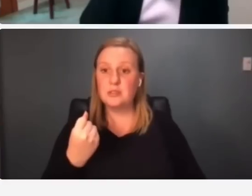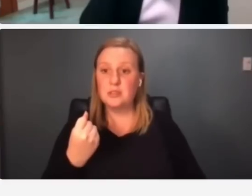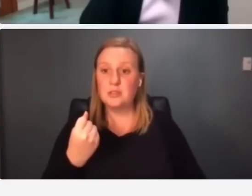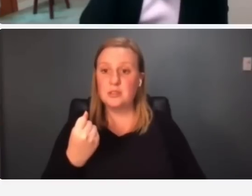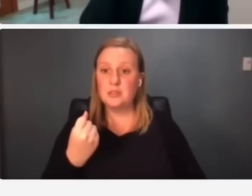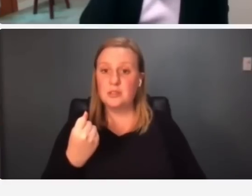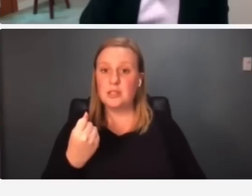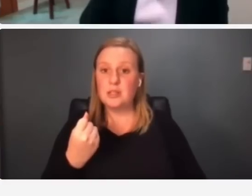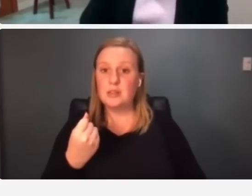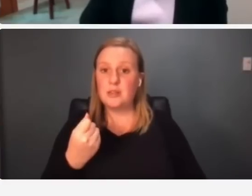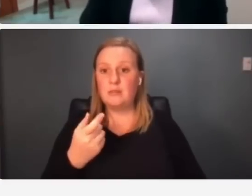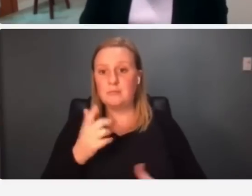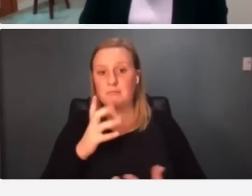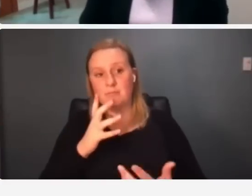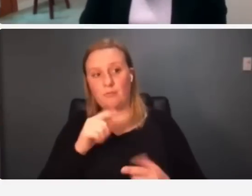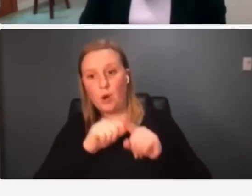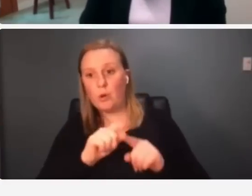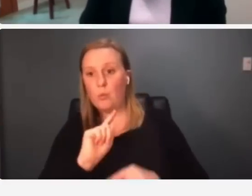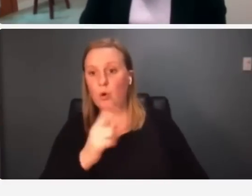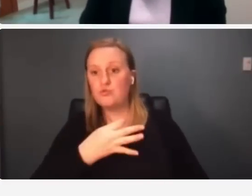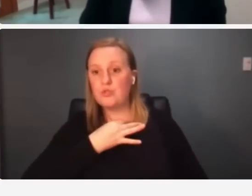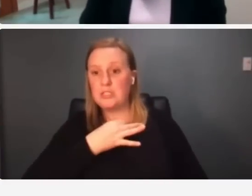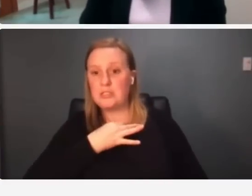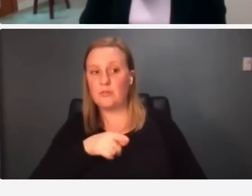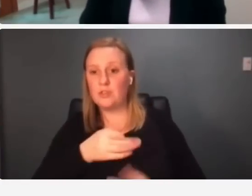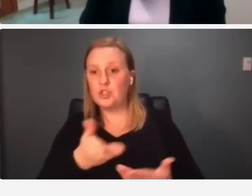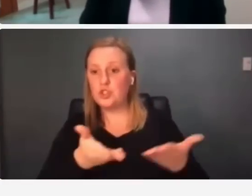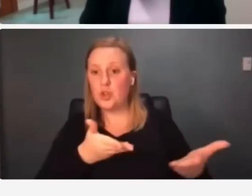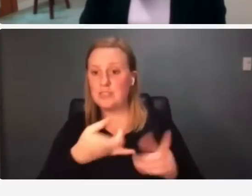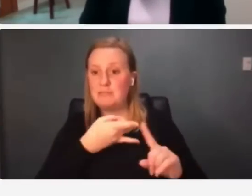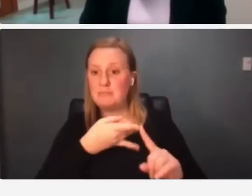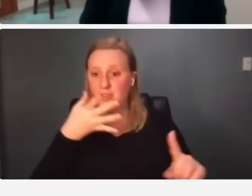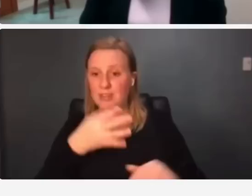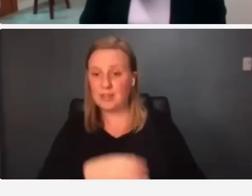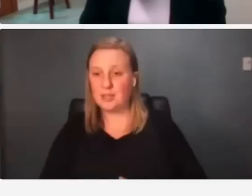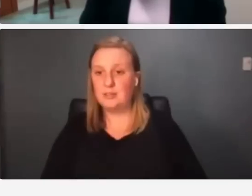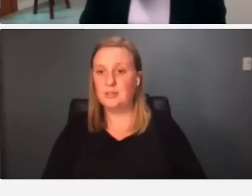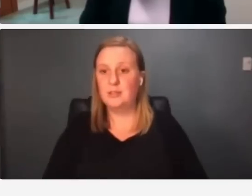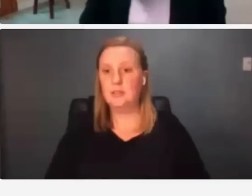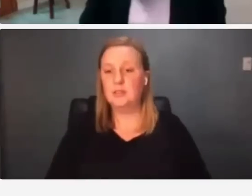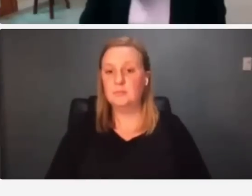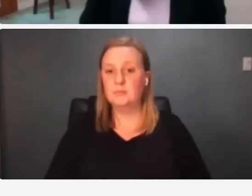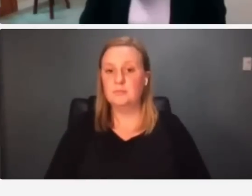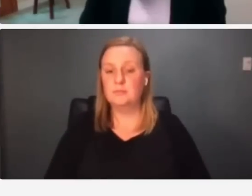more risk proportionate, I guess more aligned with the risk of that service that person is providing, which will